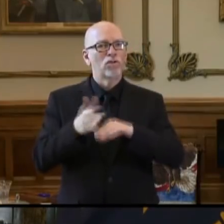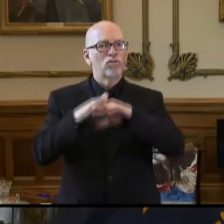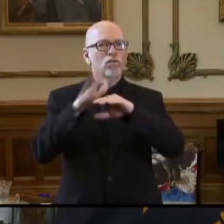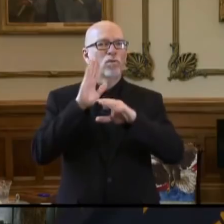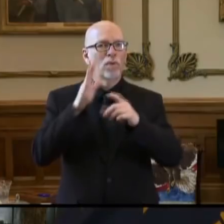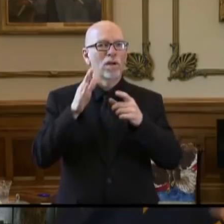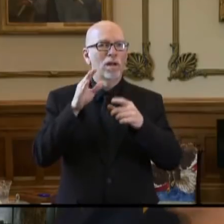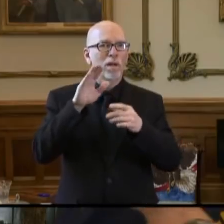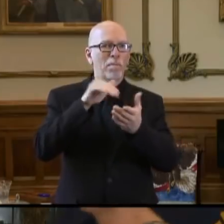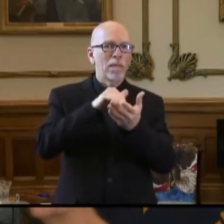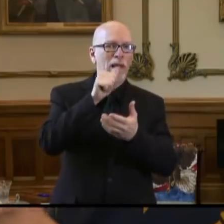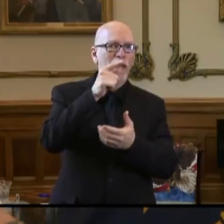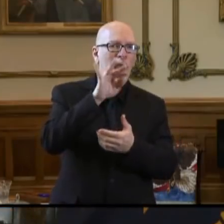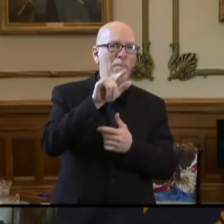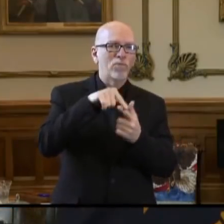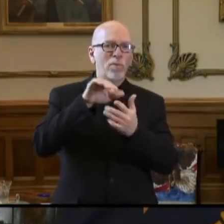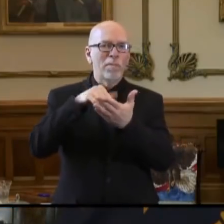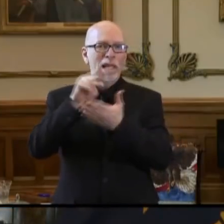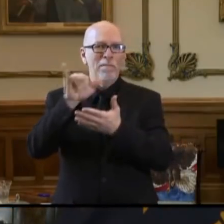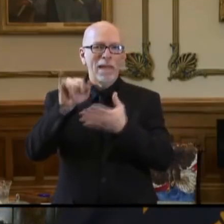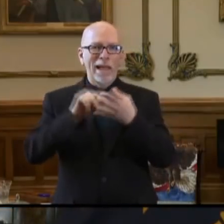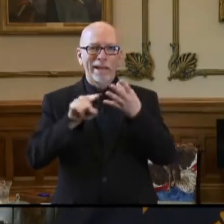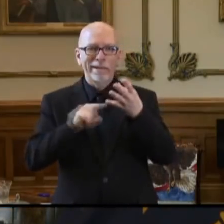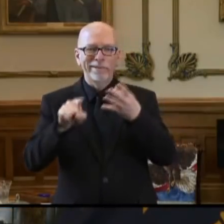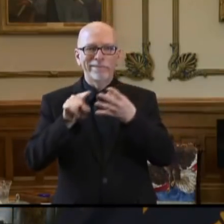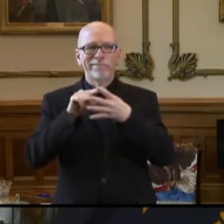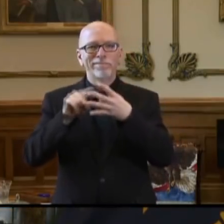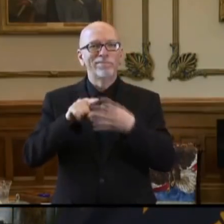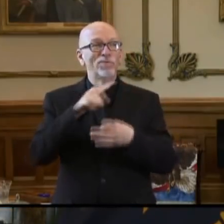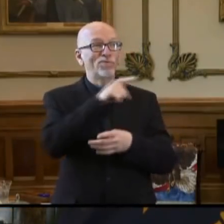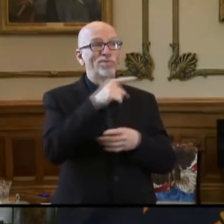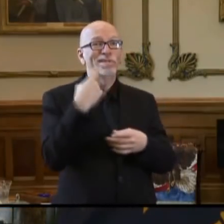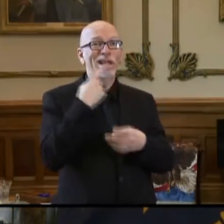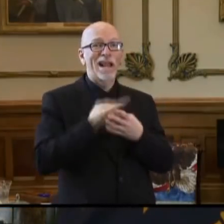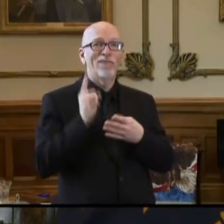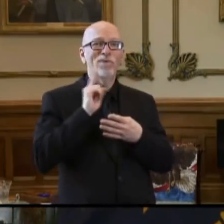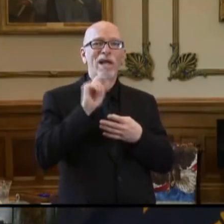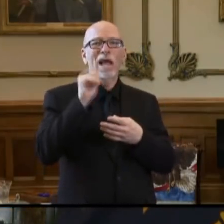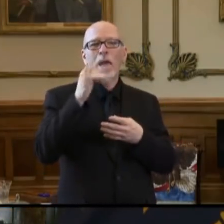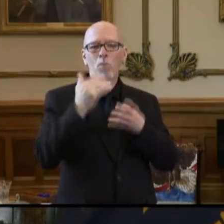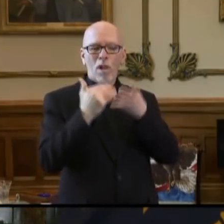SULLIVAN A FEW MOMENTS AGO SAID WE EXPECT THE SURGE TO COME